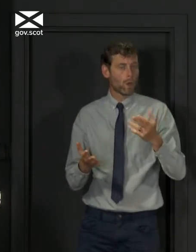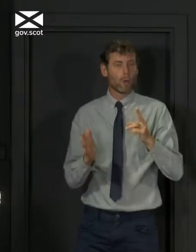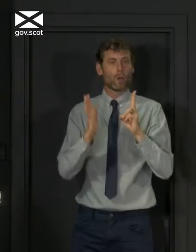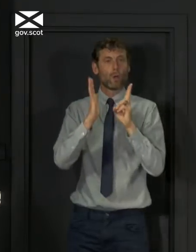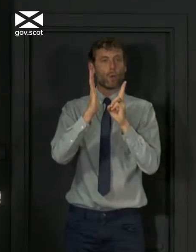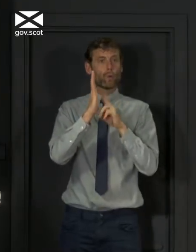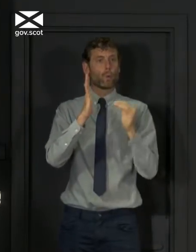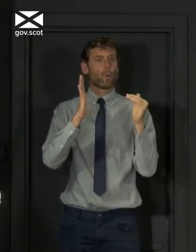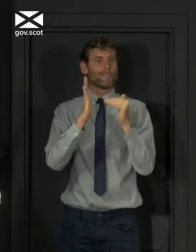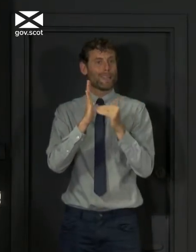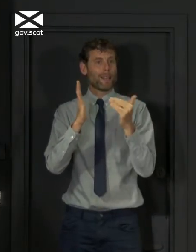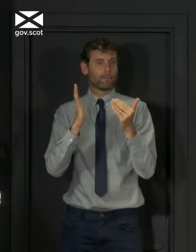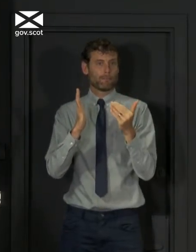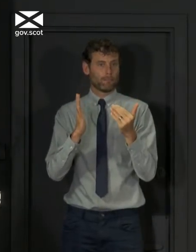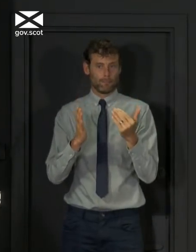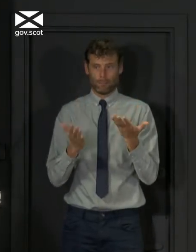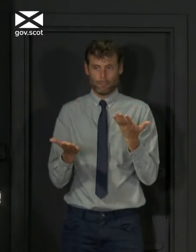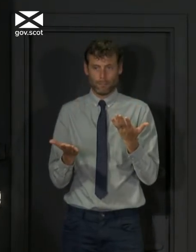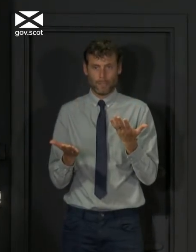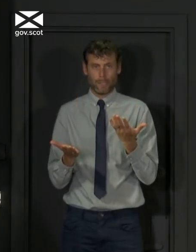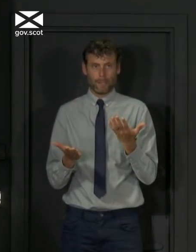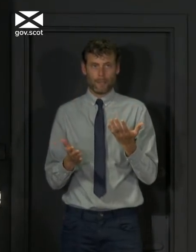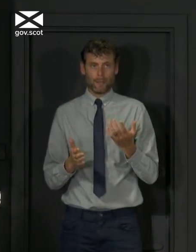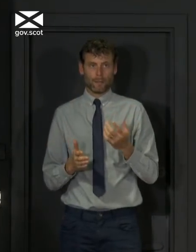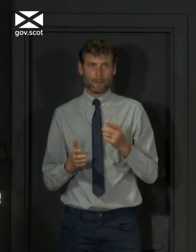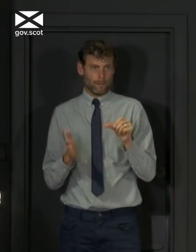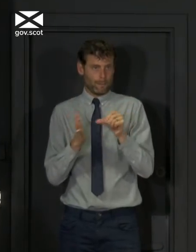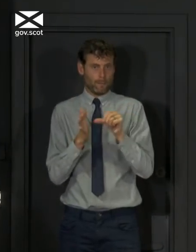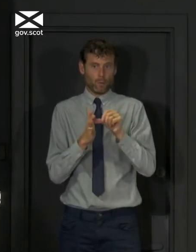speaking have the ability to enter New Zealand, and anybody who does has to go into strict